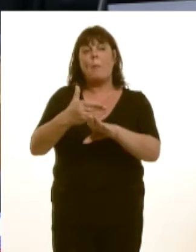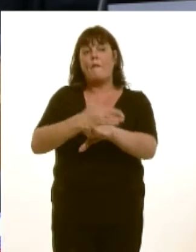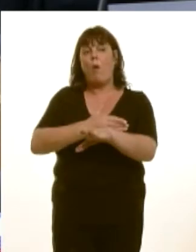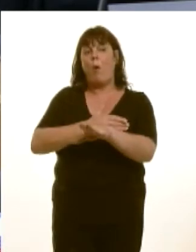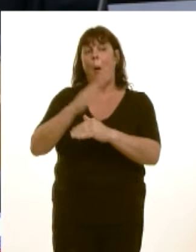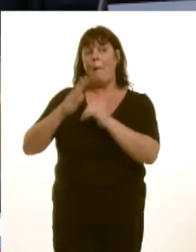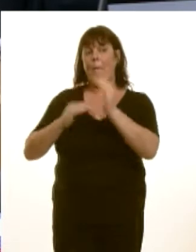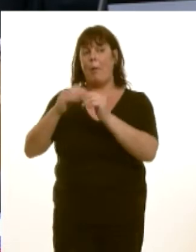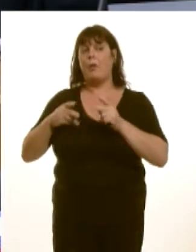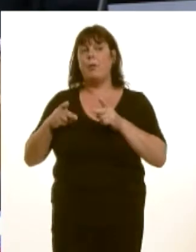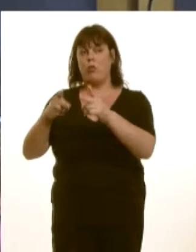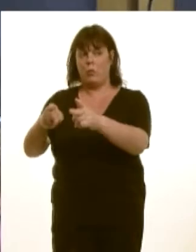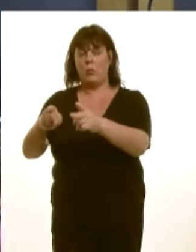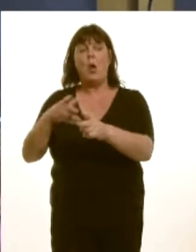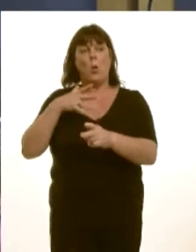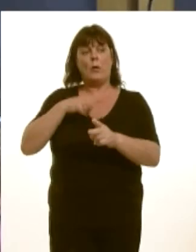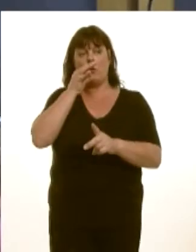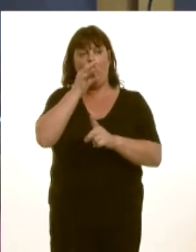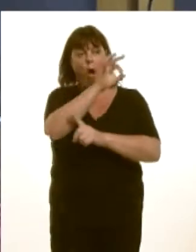with regard to the black route.